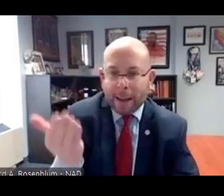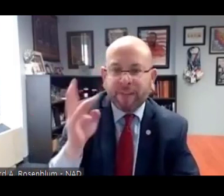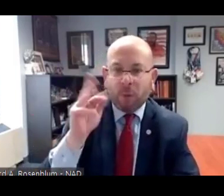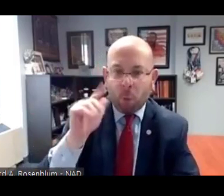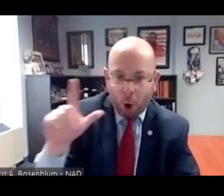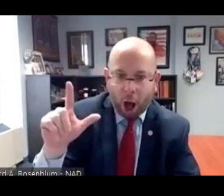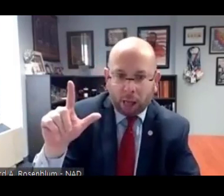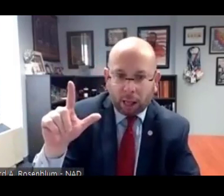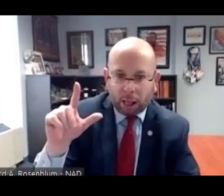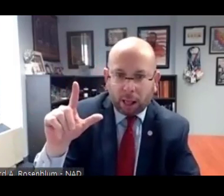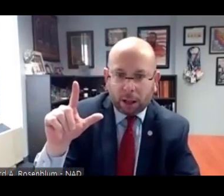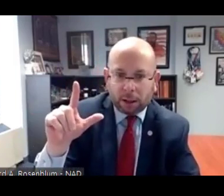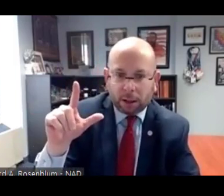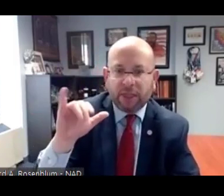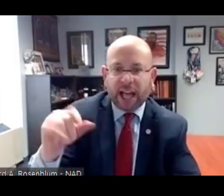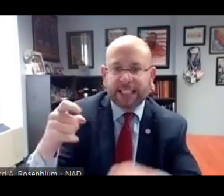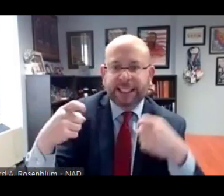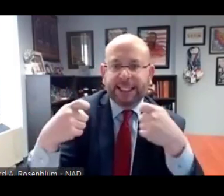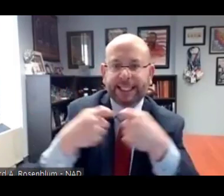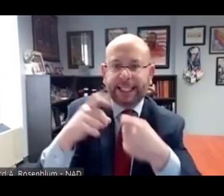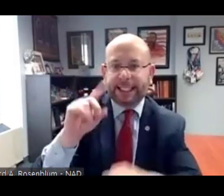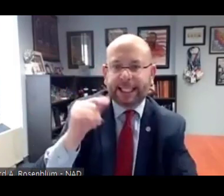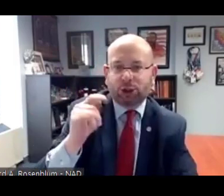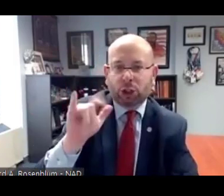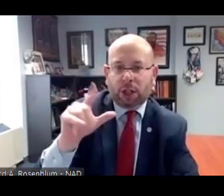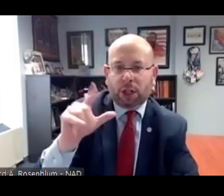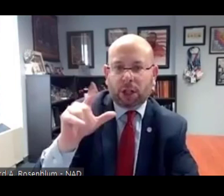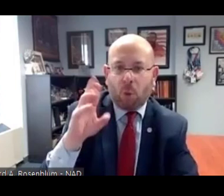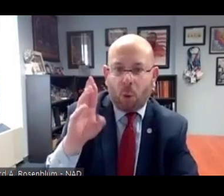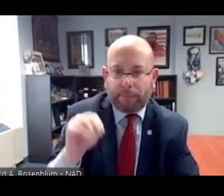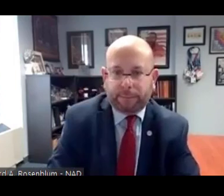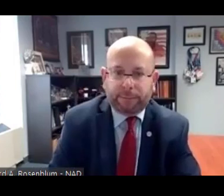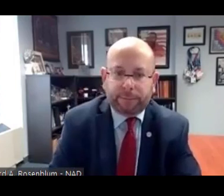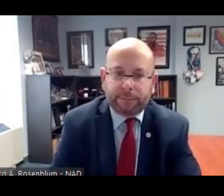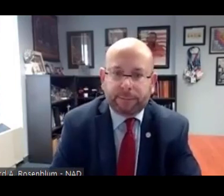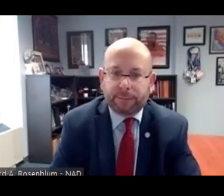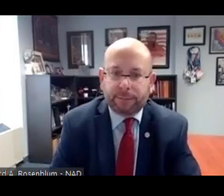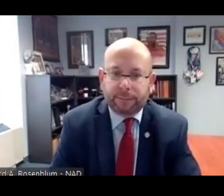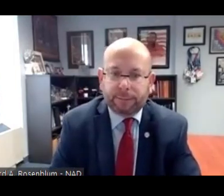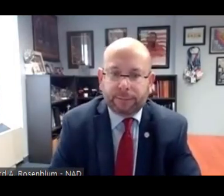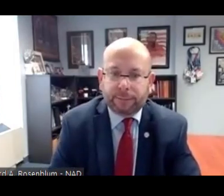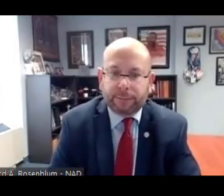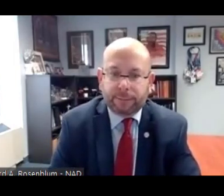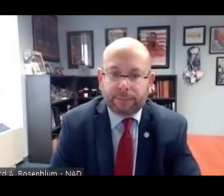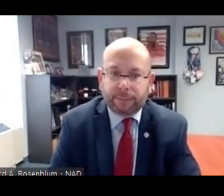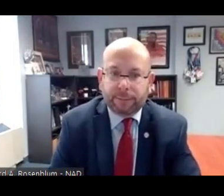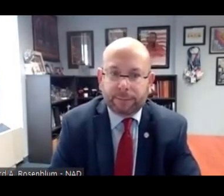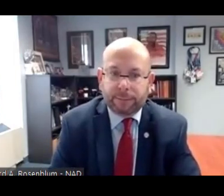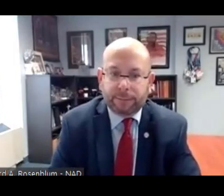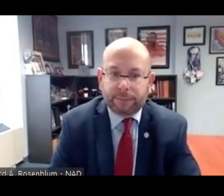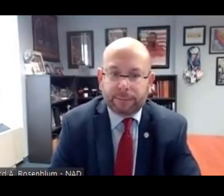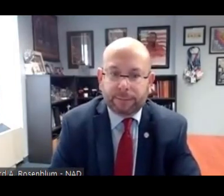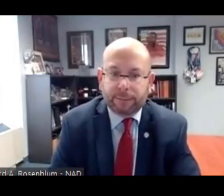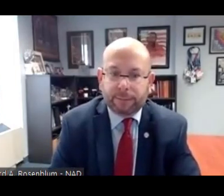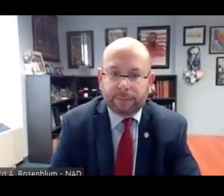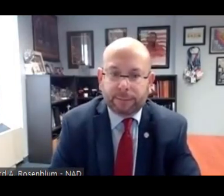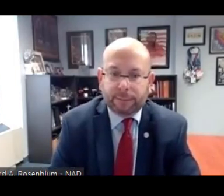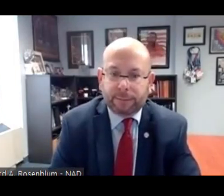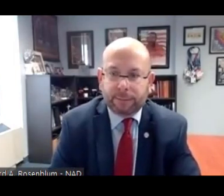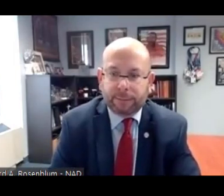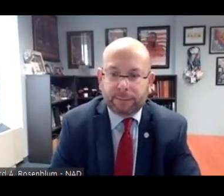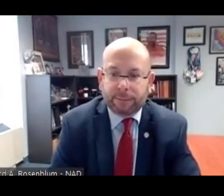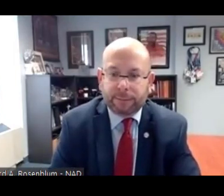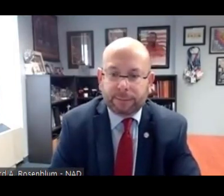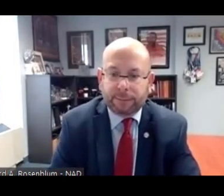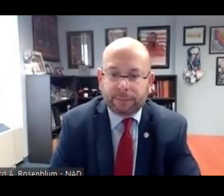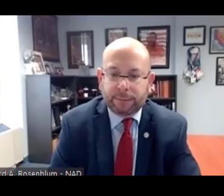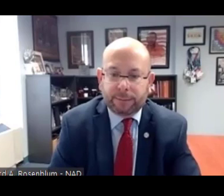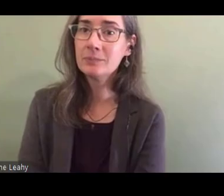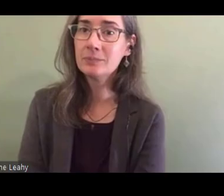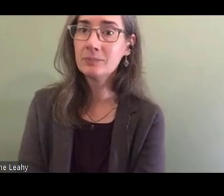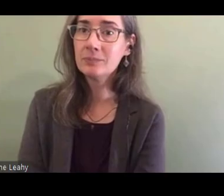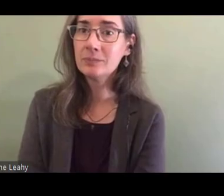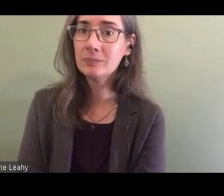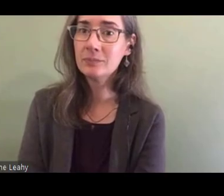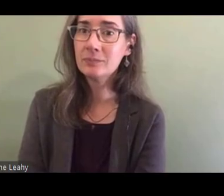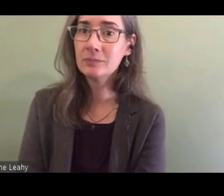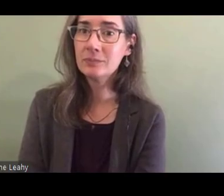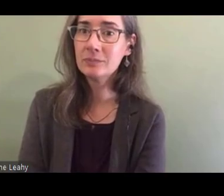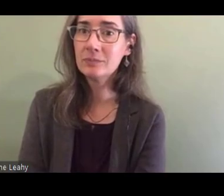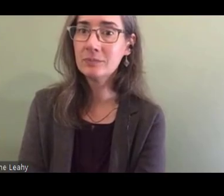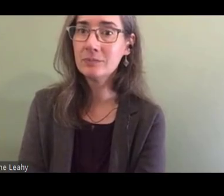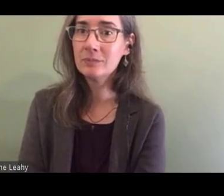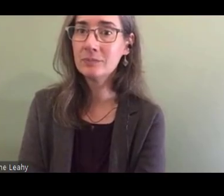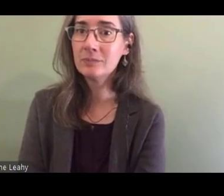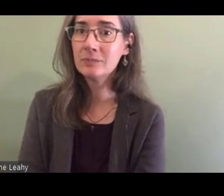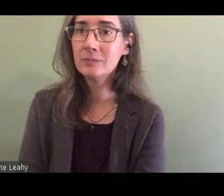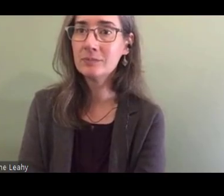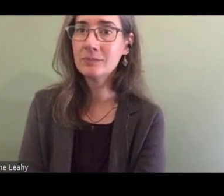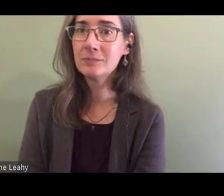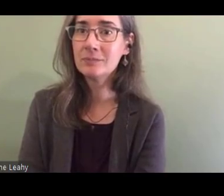This opinion, is a new shameful wall that has been constructed in an electronic format.